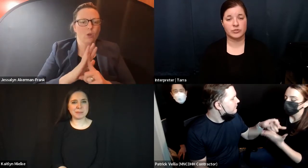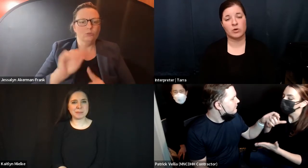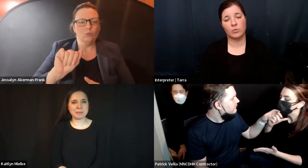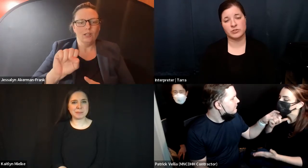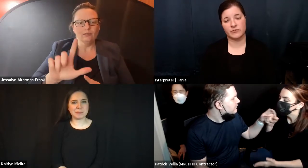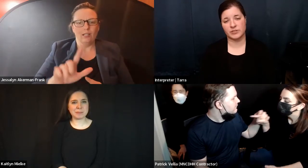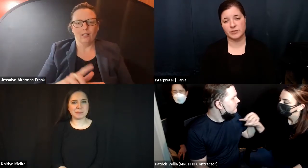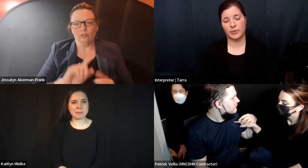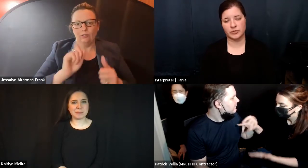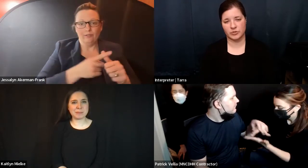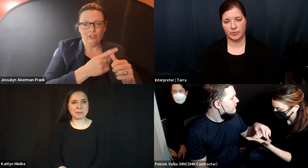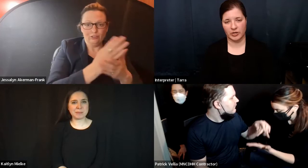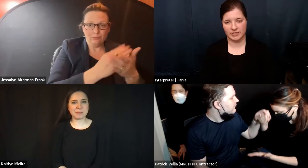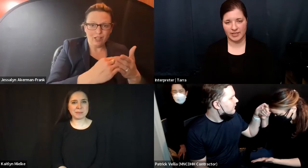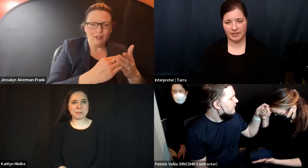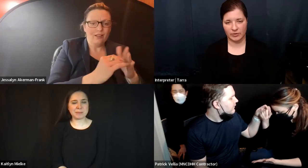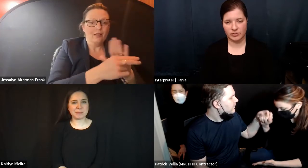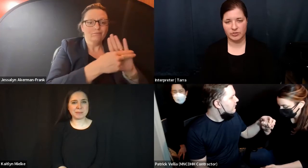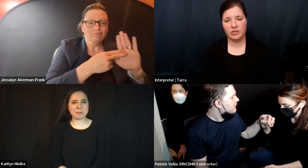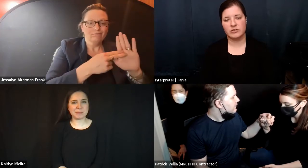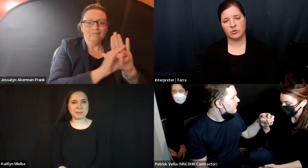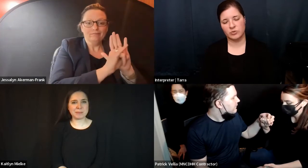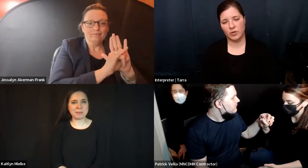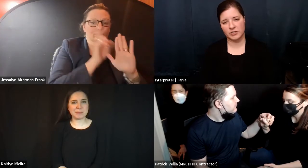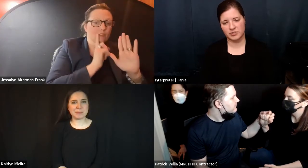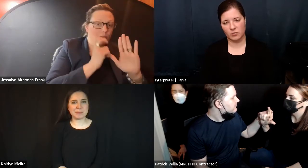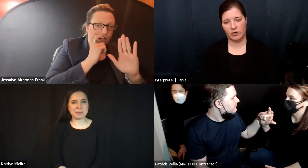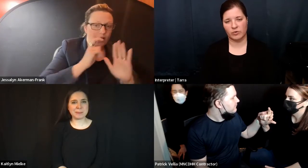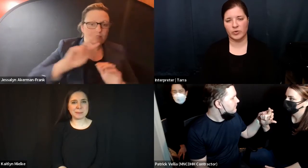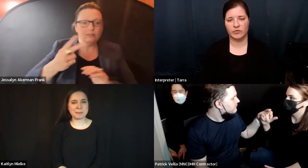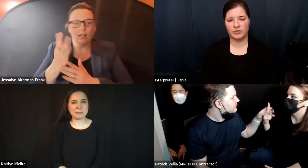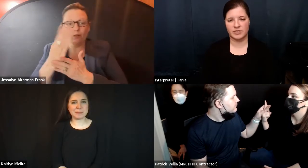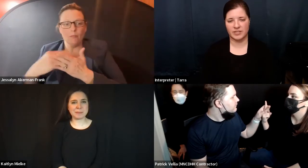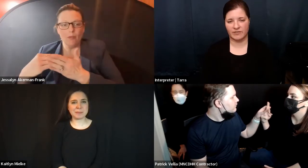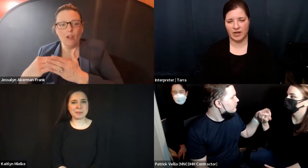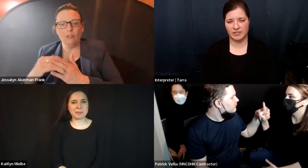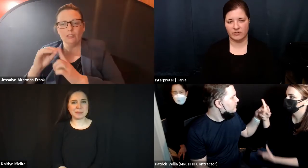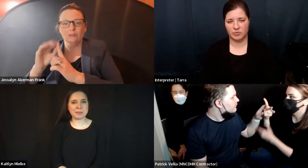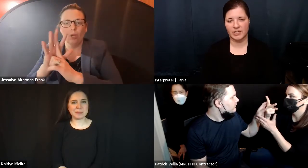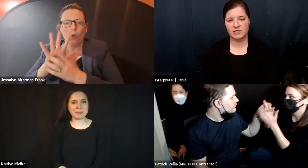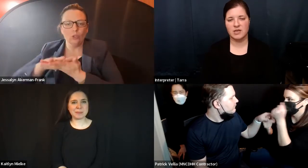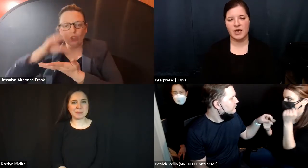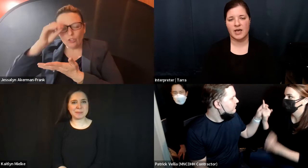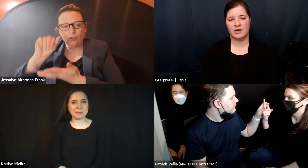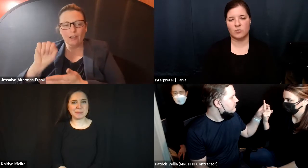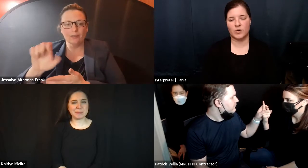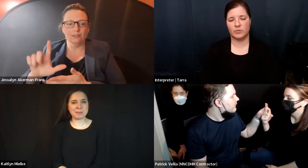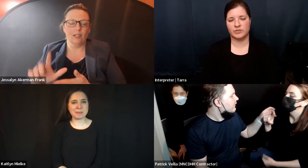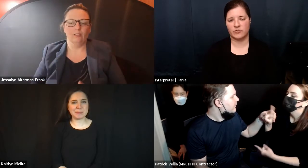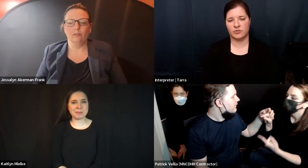Jessalyn: What age did you identify -- that you were identified as being DeafBlind? What age did you learn American Sign Language or was your first exposure to American Sign Language? So two questions in one.